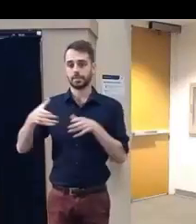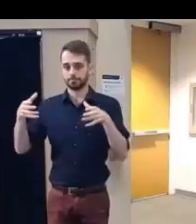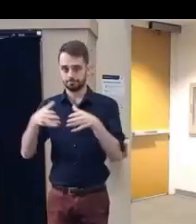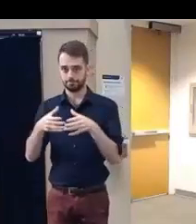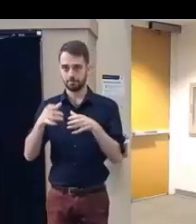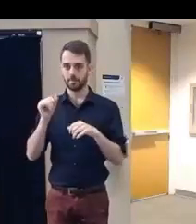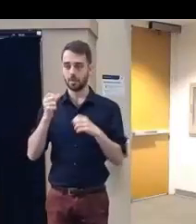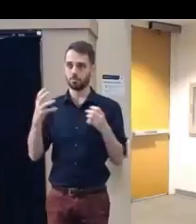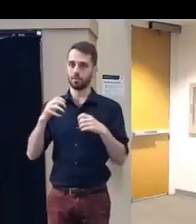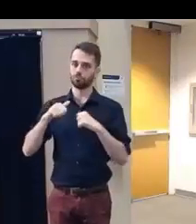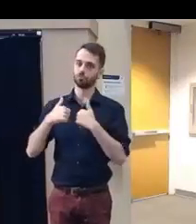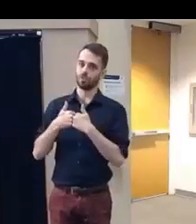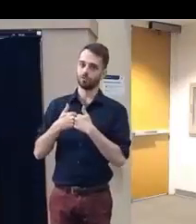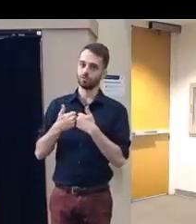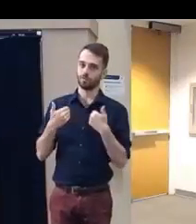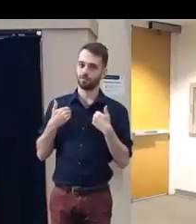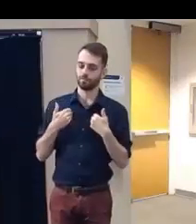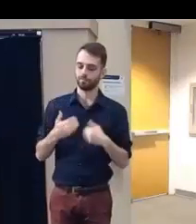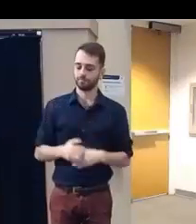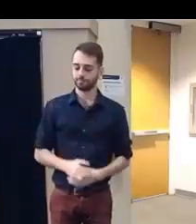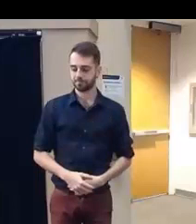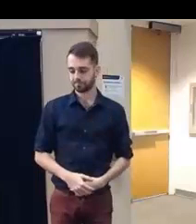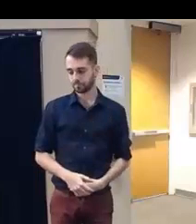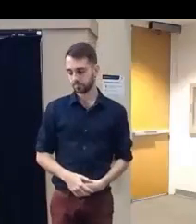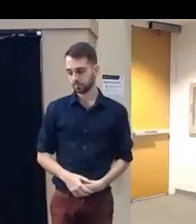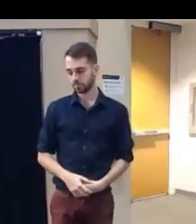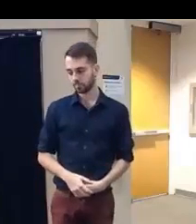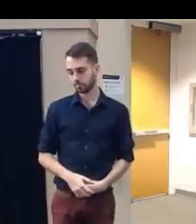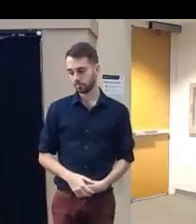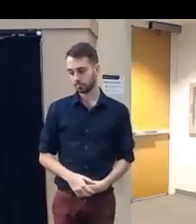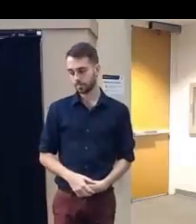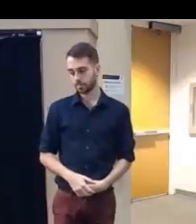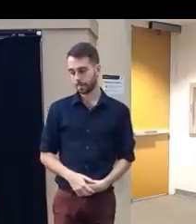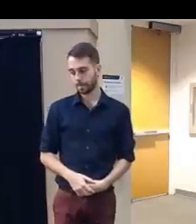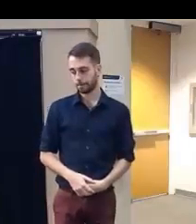um but actually what came positively of out of that experience is that a voice that we